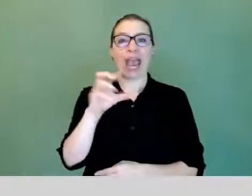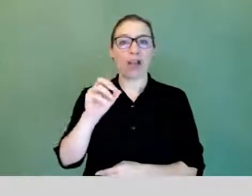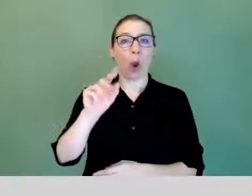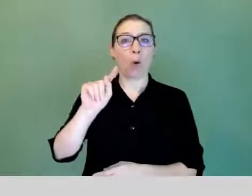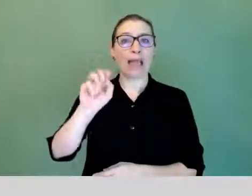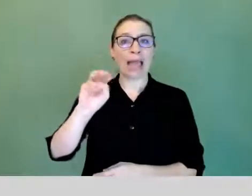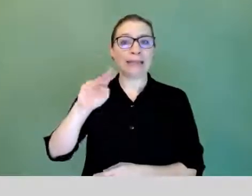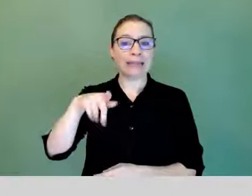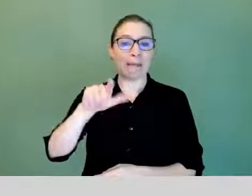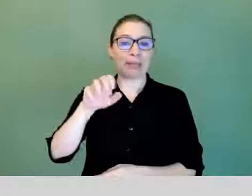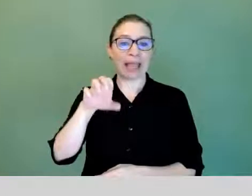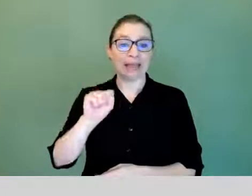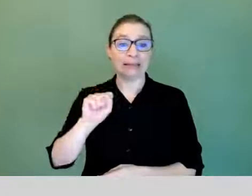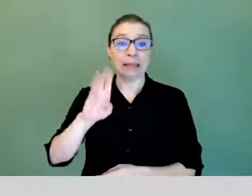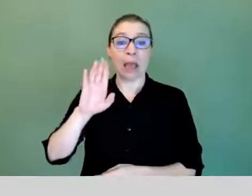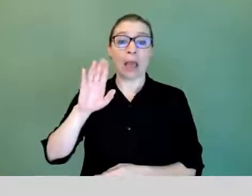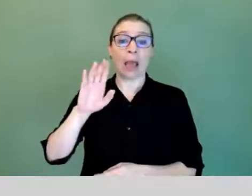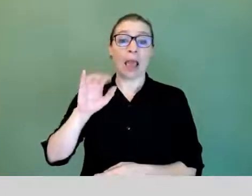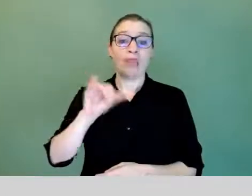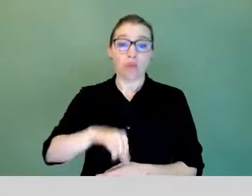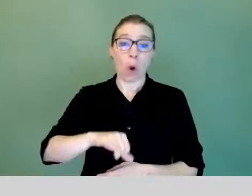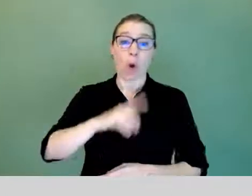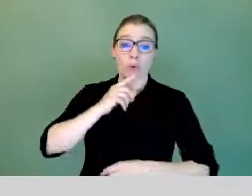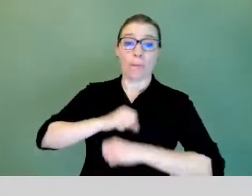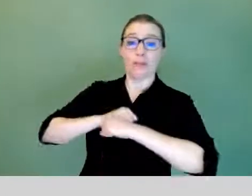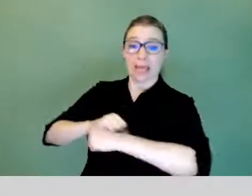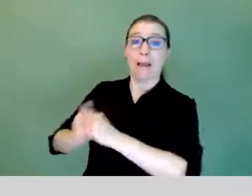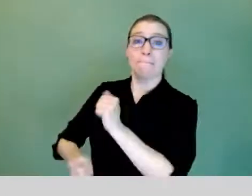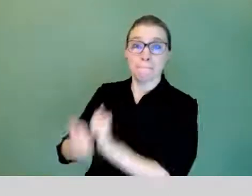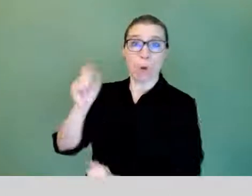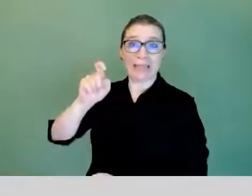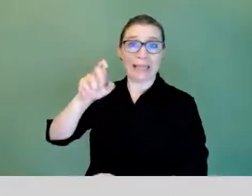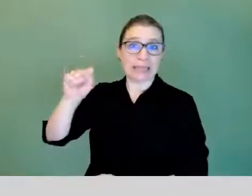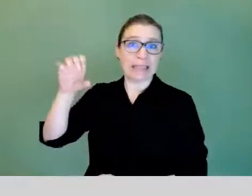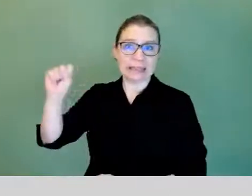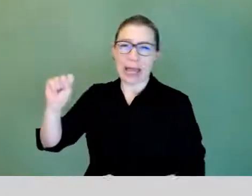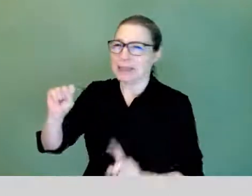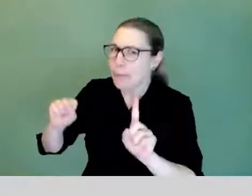which by default protect you against the majority of the XSS attacks, but there are some exceptions.